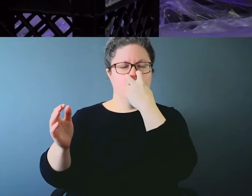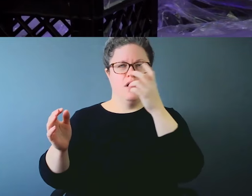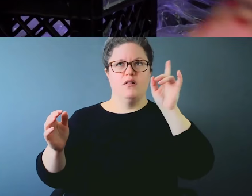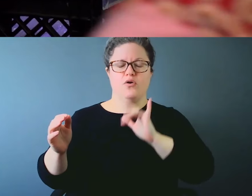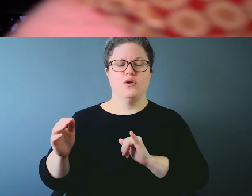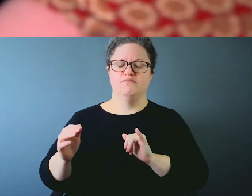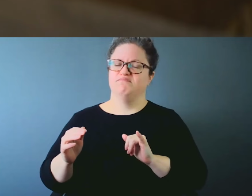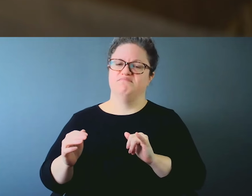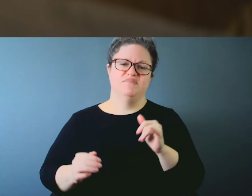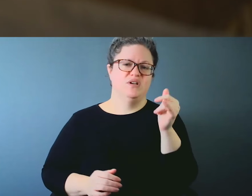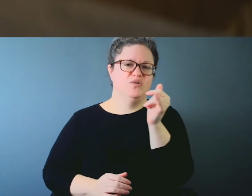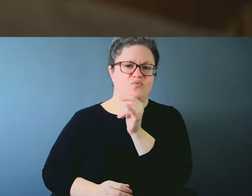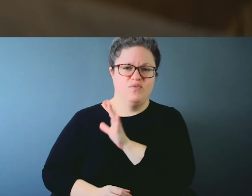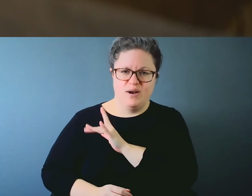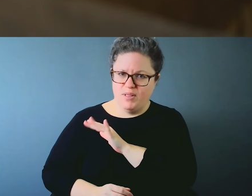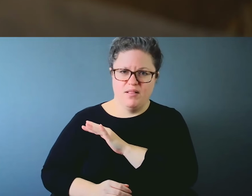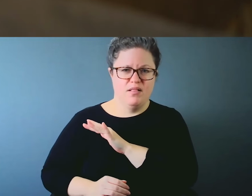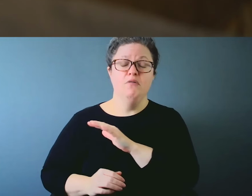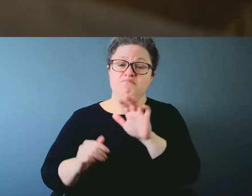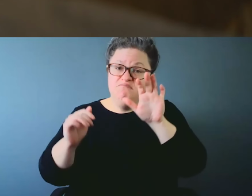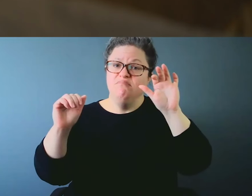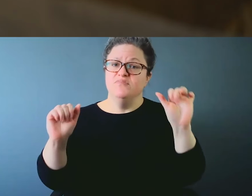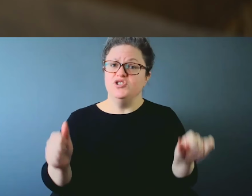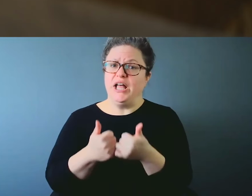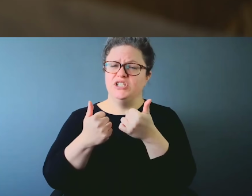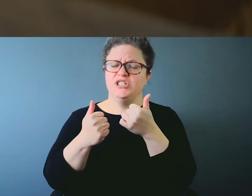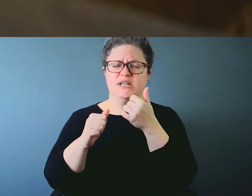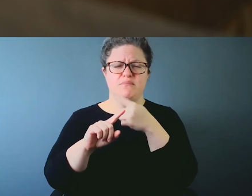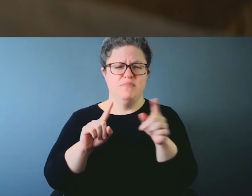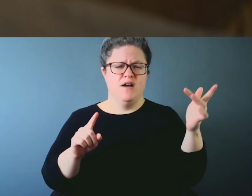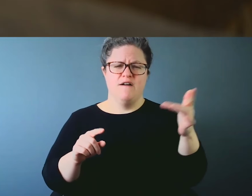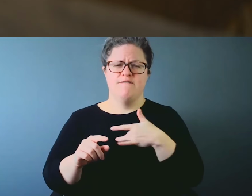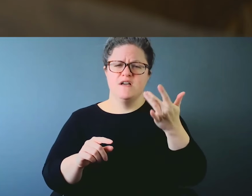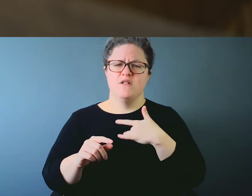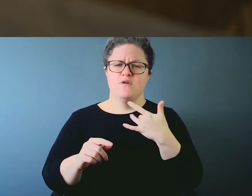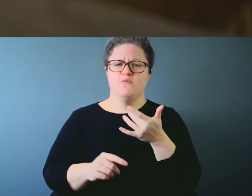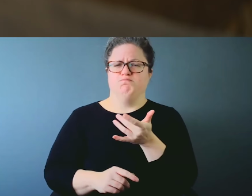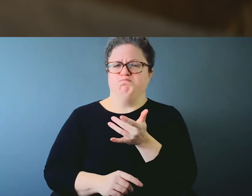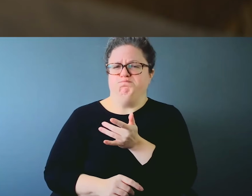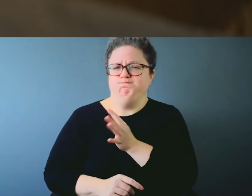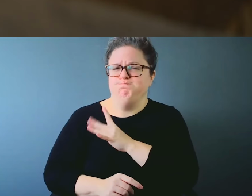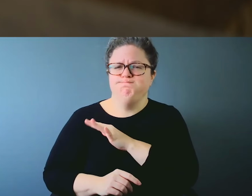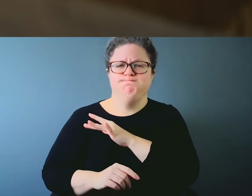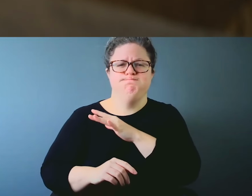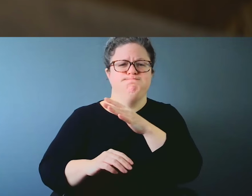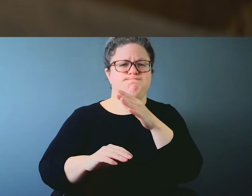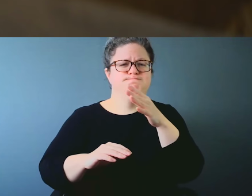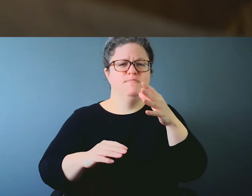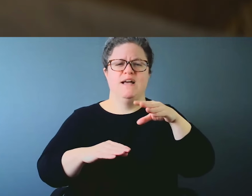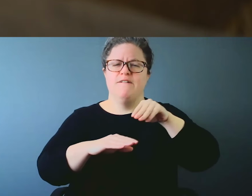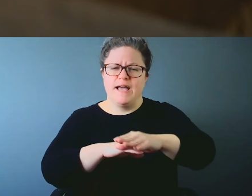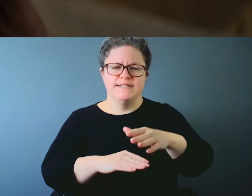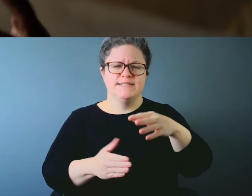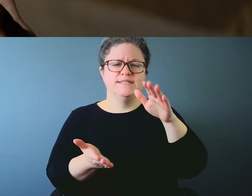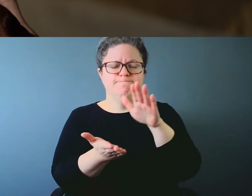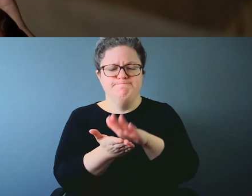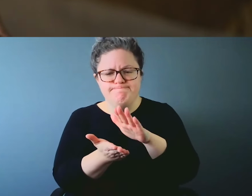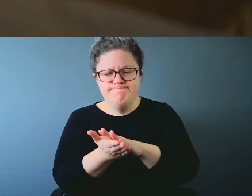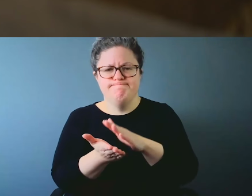which was incredible. Challenging, but rich, very rich in how it affects rhythm, how it affects